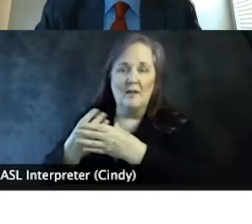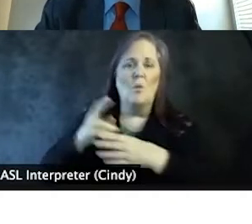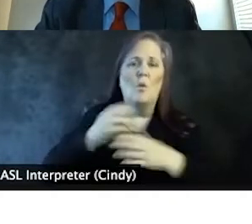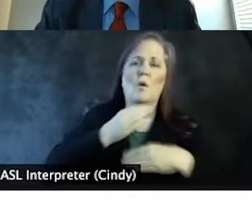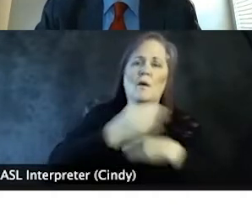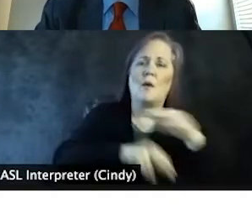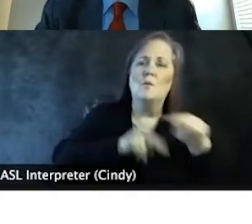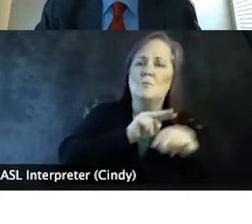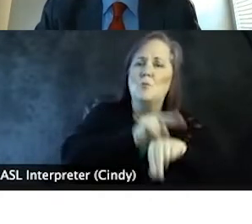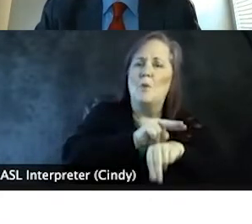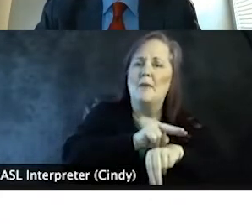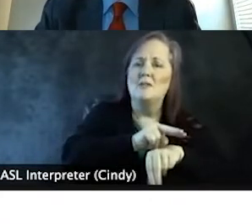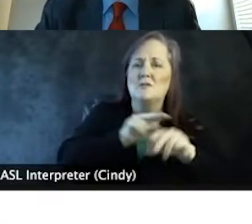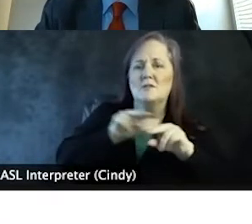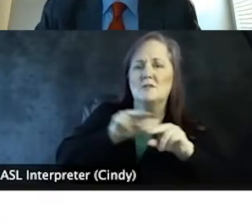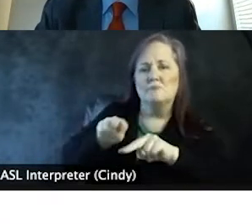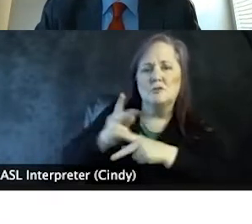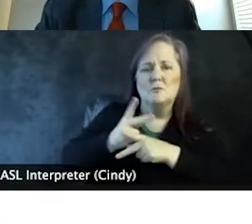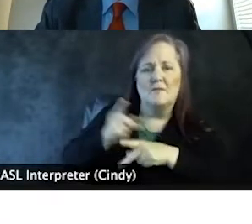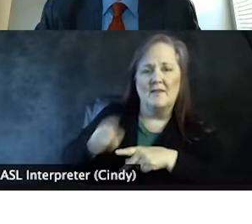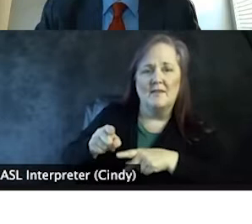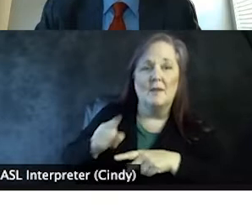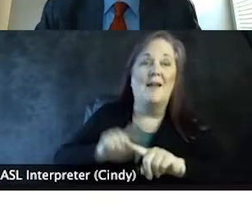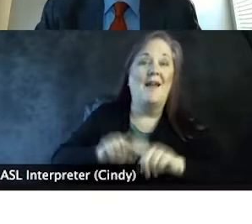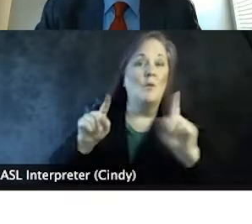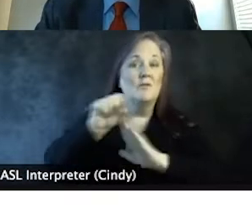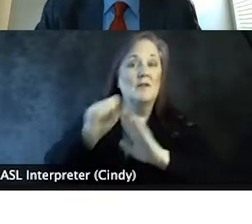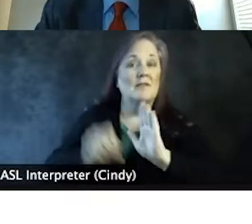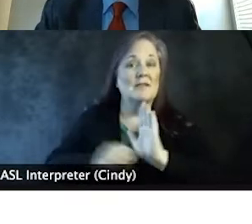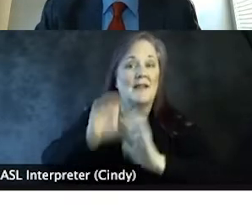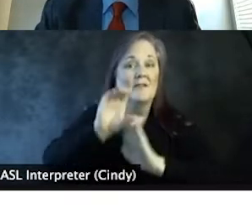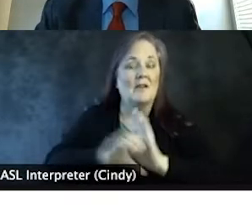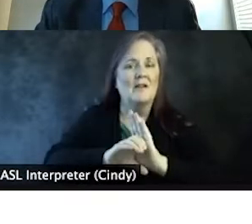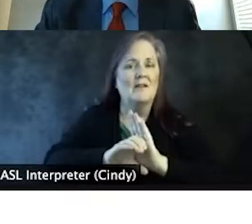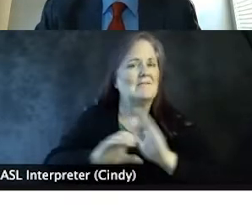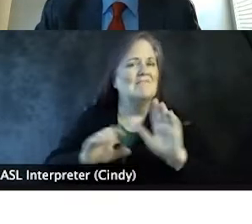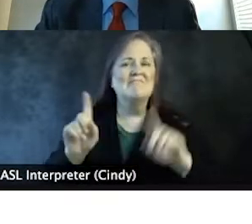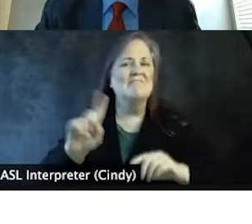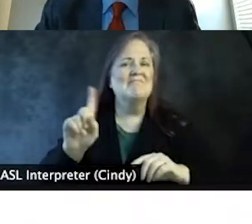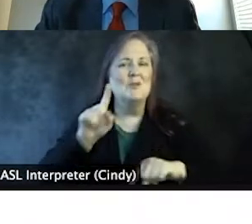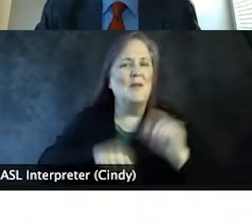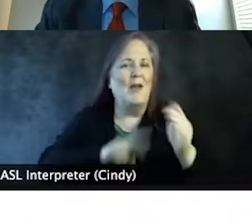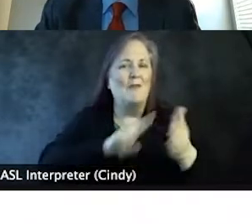Currently, though, roughly 50,000 people are on state parole. Proposition 17 would change the state constitution